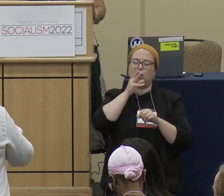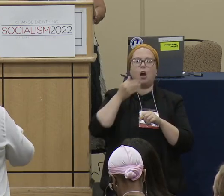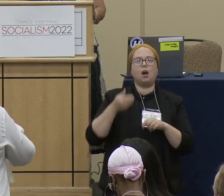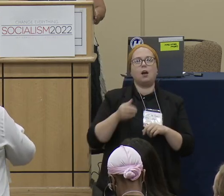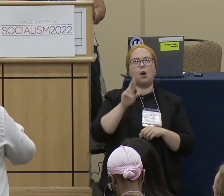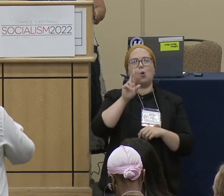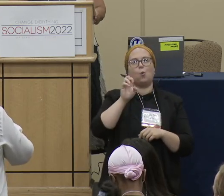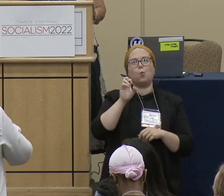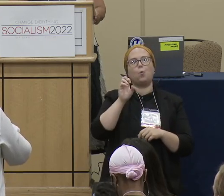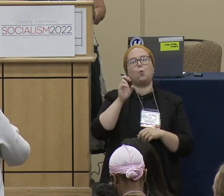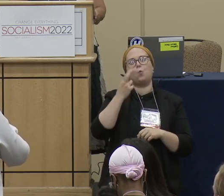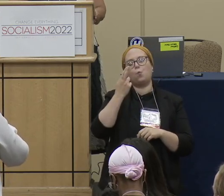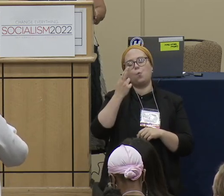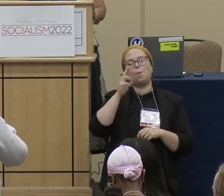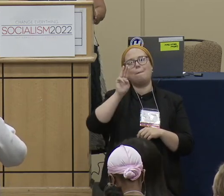≫ BARBARA: Don't be nervous. ≫ Thank you for the amazing